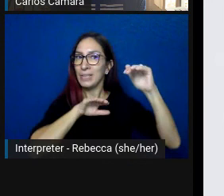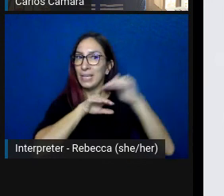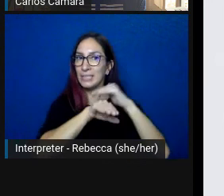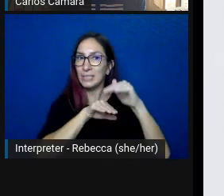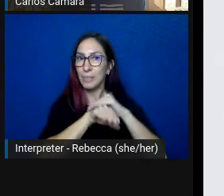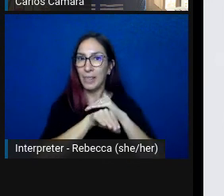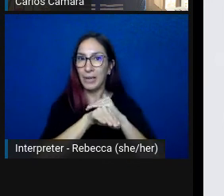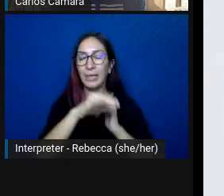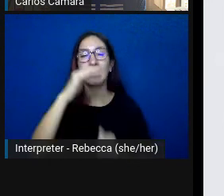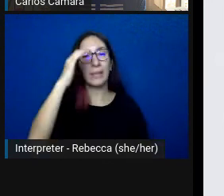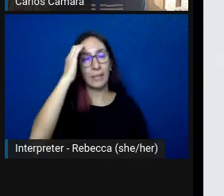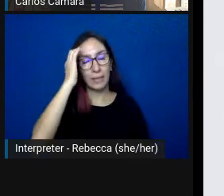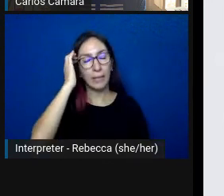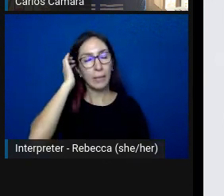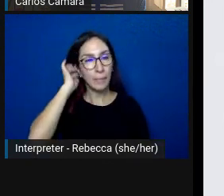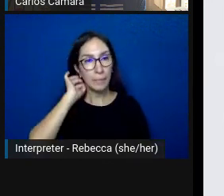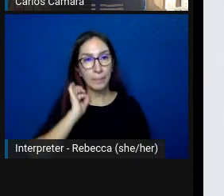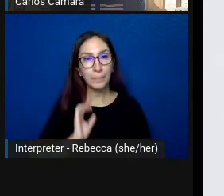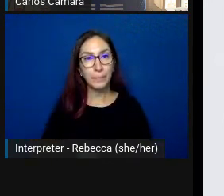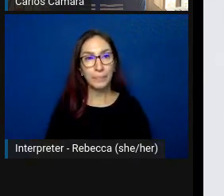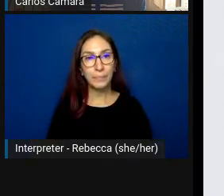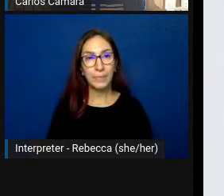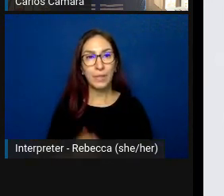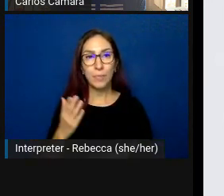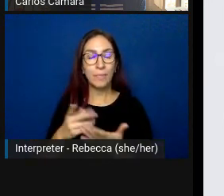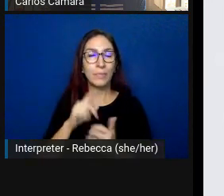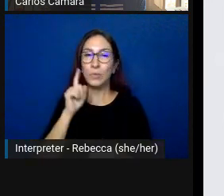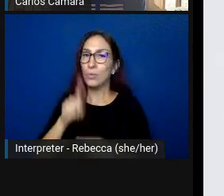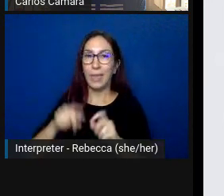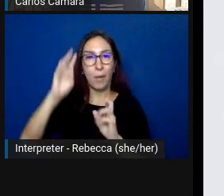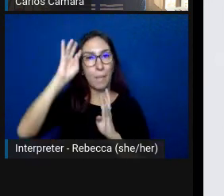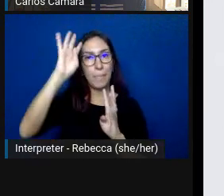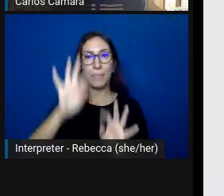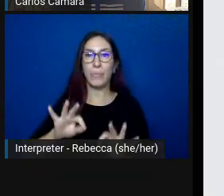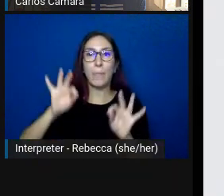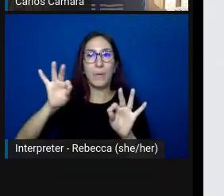and you might oversee something, but you can test it.